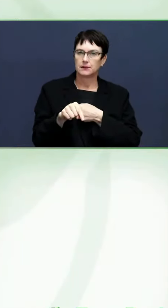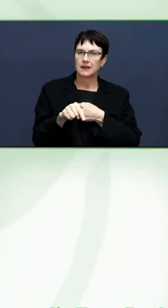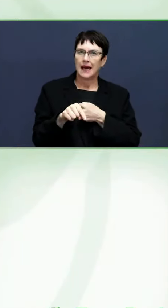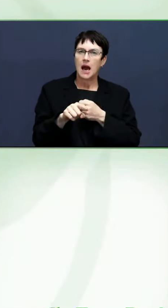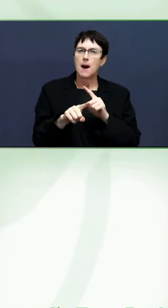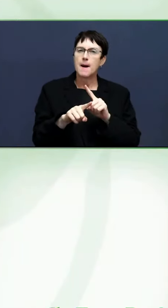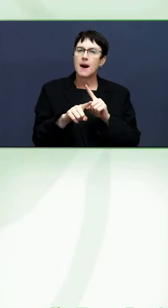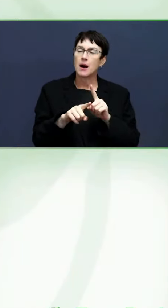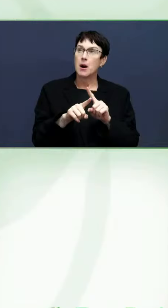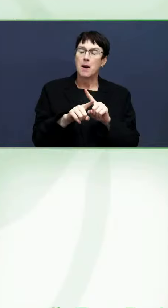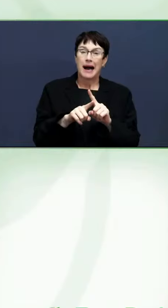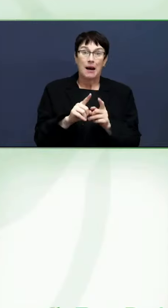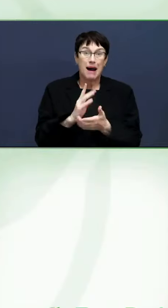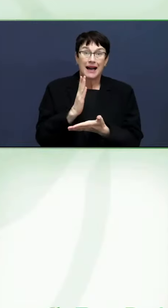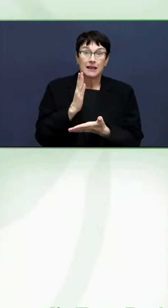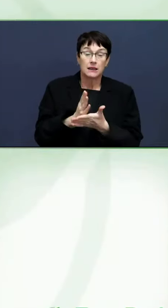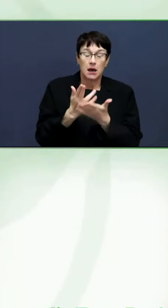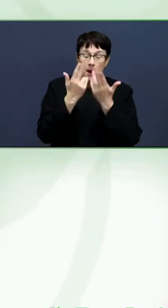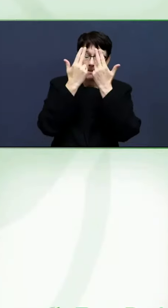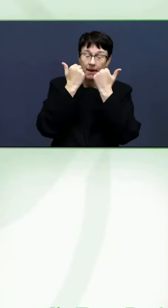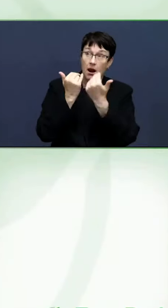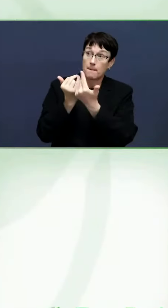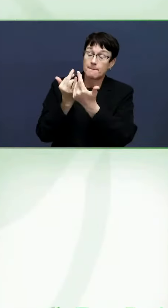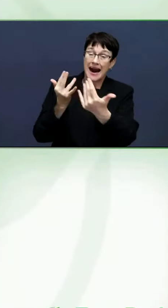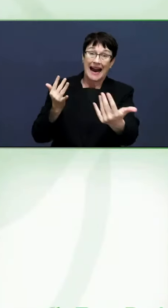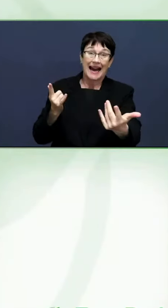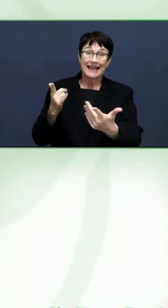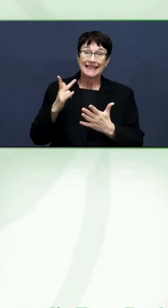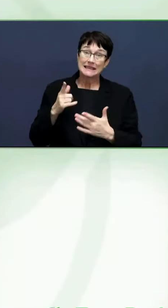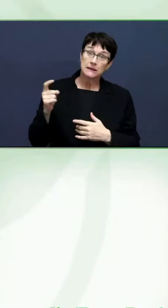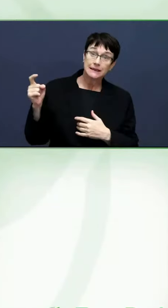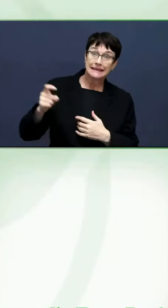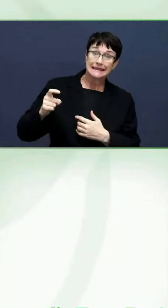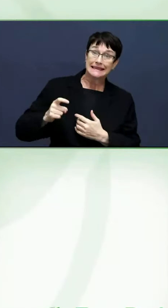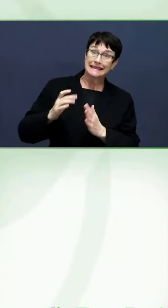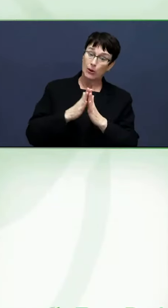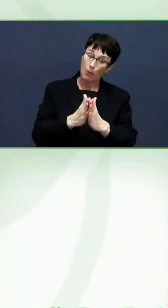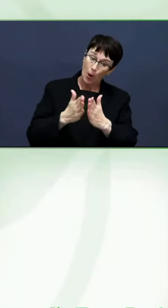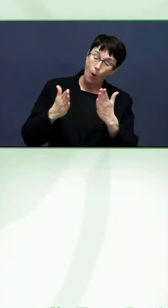not there because people need books but they just cannot buy them. They are too expensive.